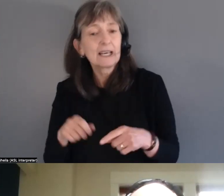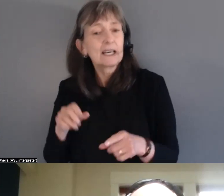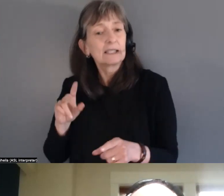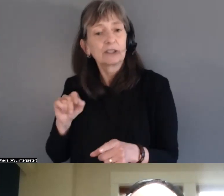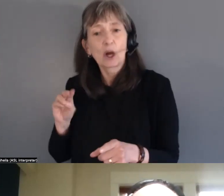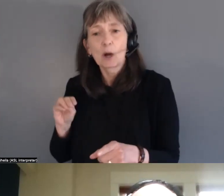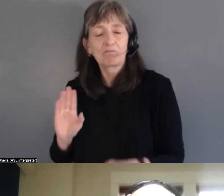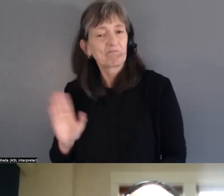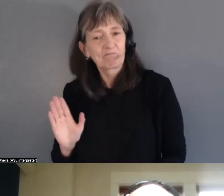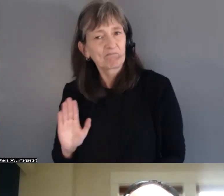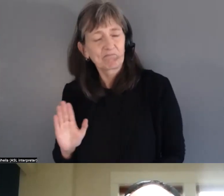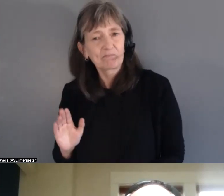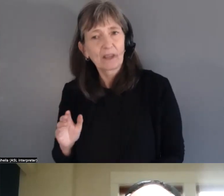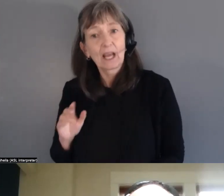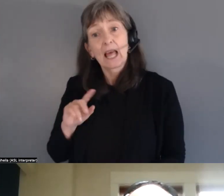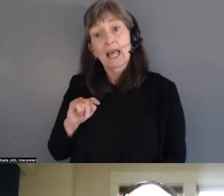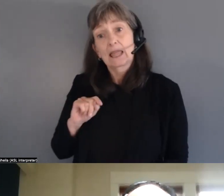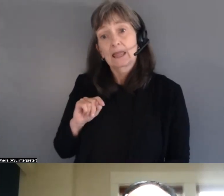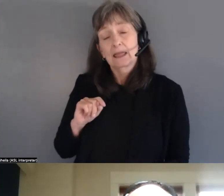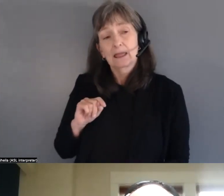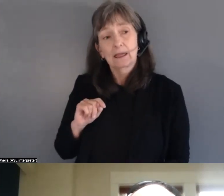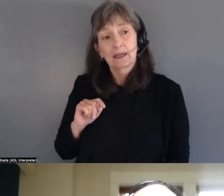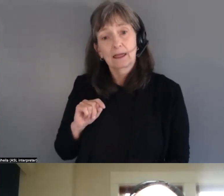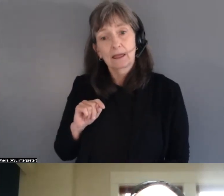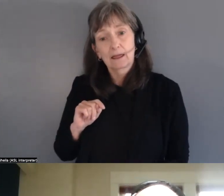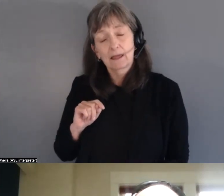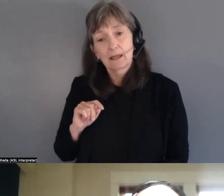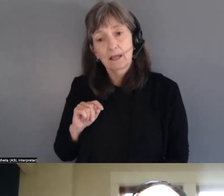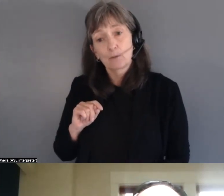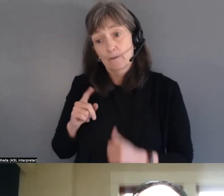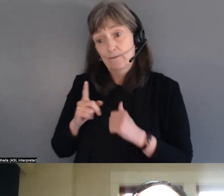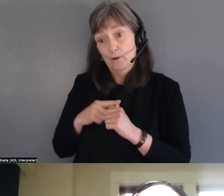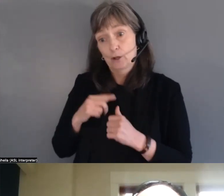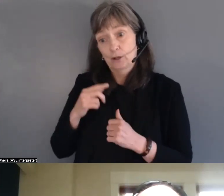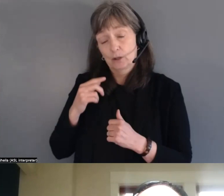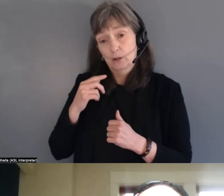Initially when Thema first came out, there was an expectation that, you know,